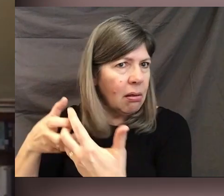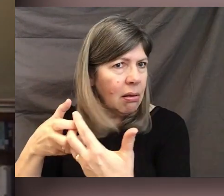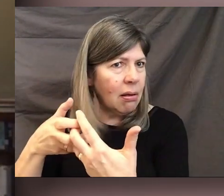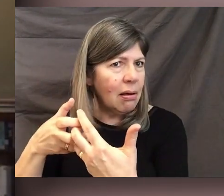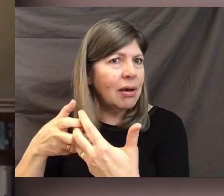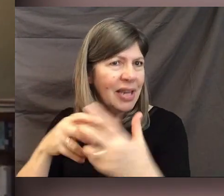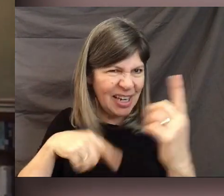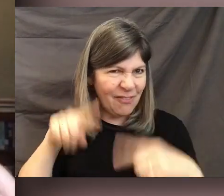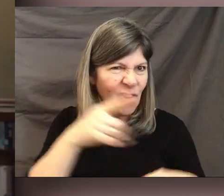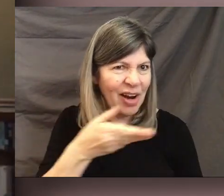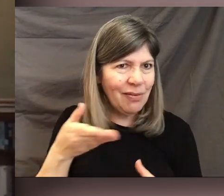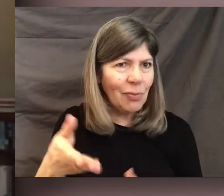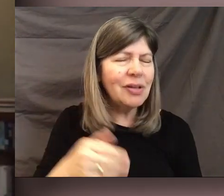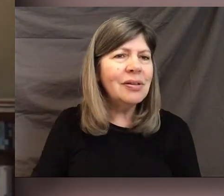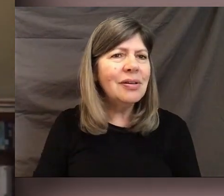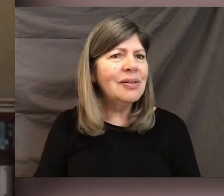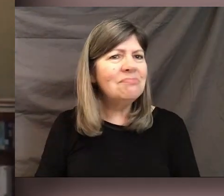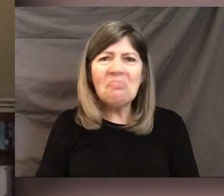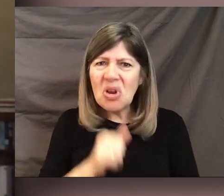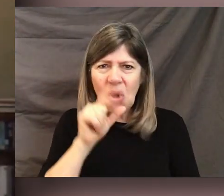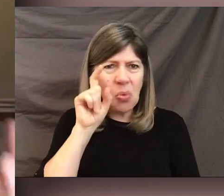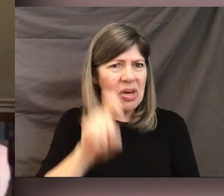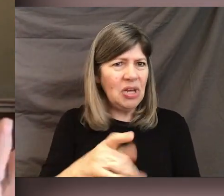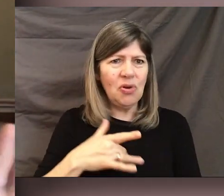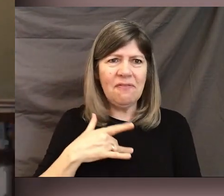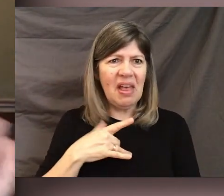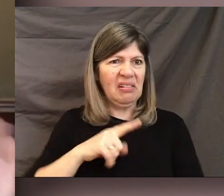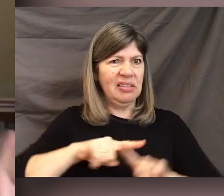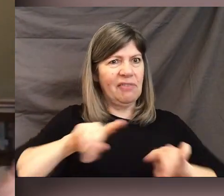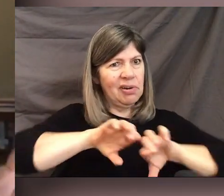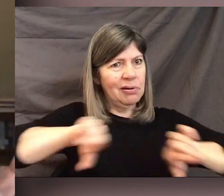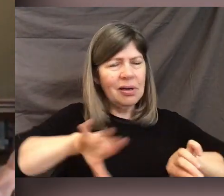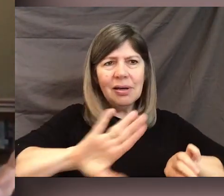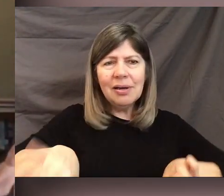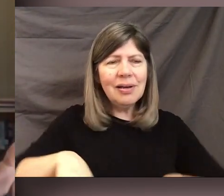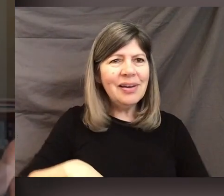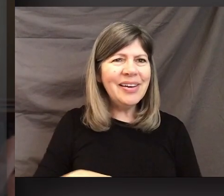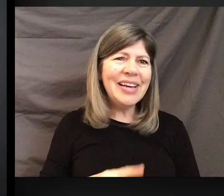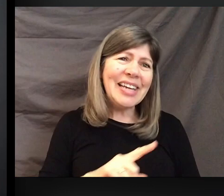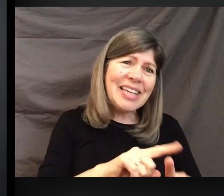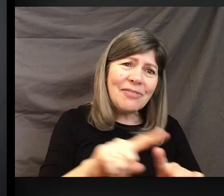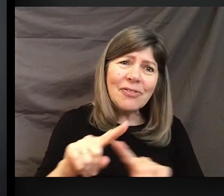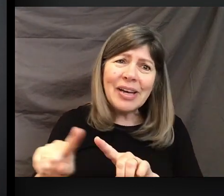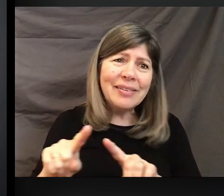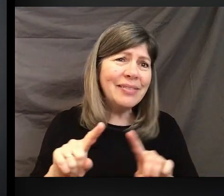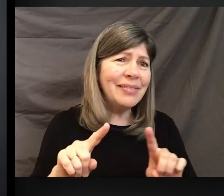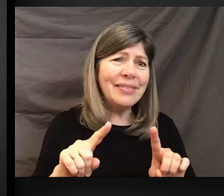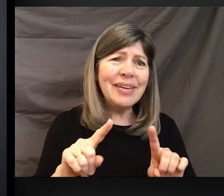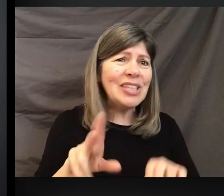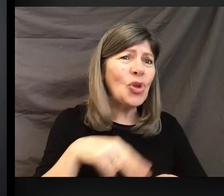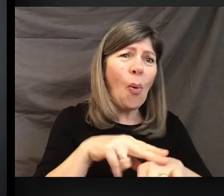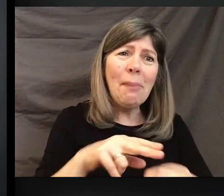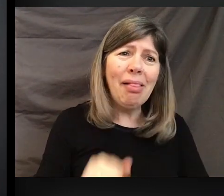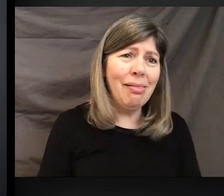we don't need to feel the differences, because difference is normal. What's something that makes you feel good?